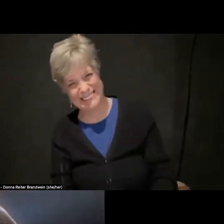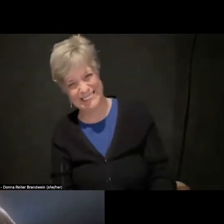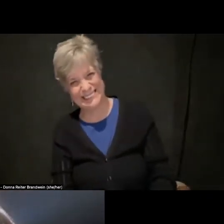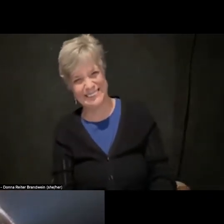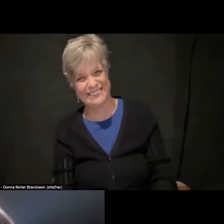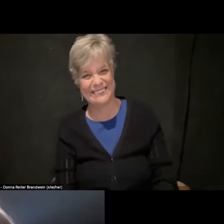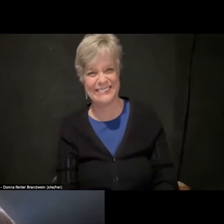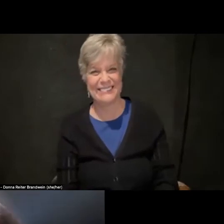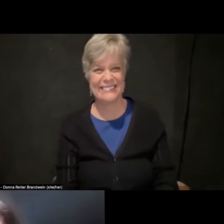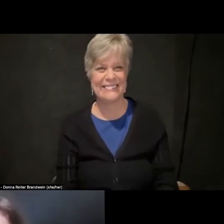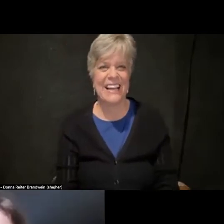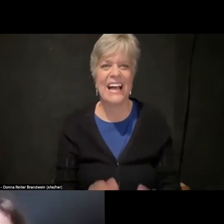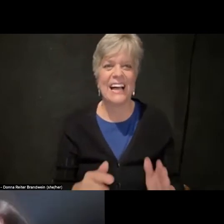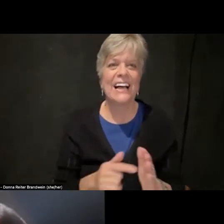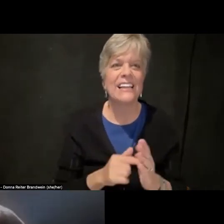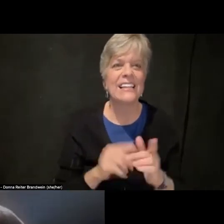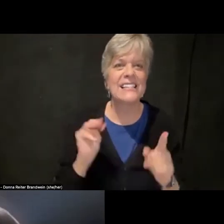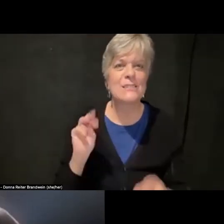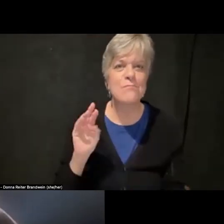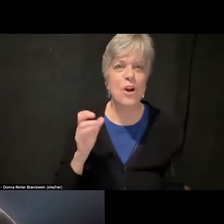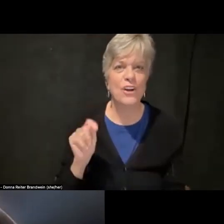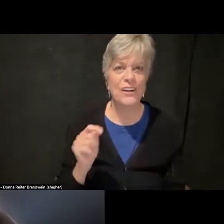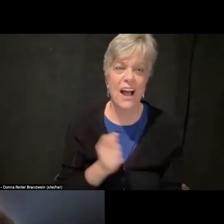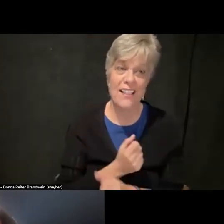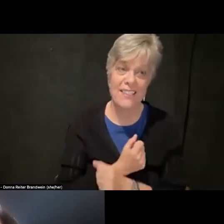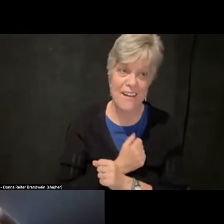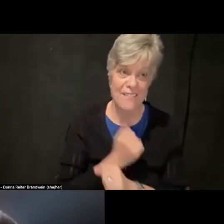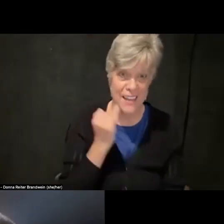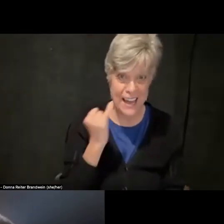[Margaret] This is Margaret, I love that idea. I know, I'm trying to think,